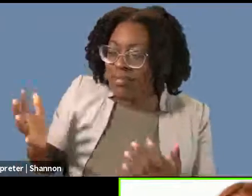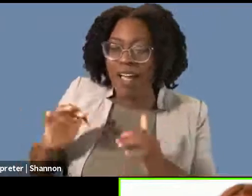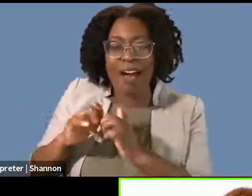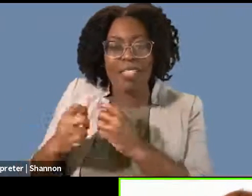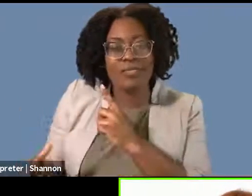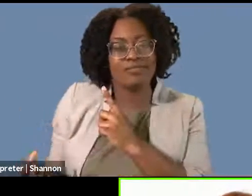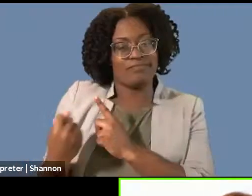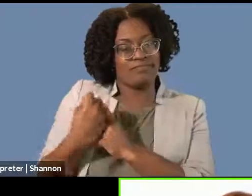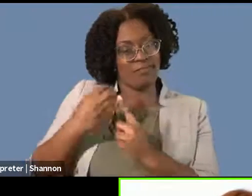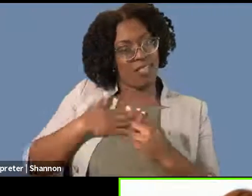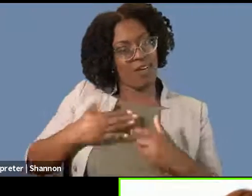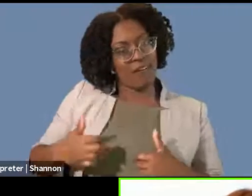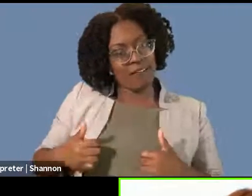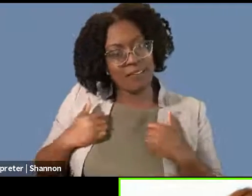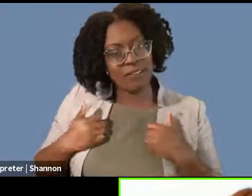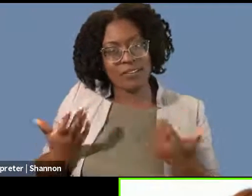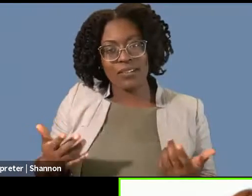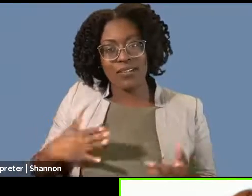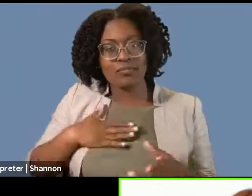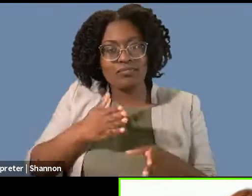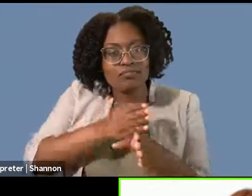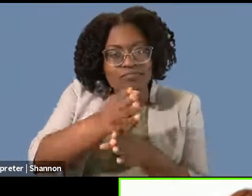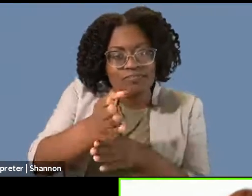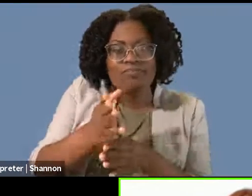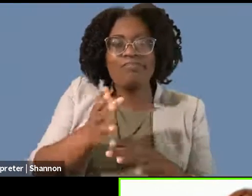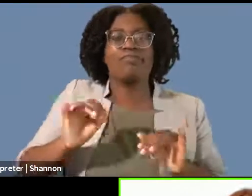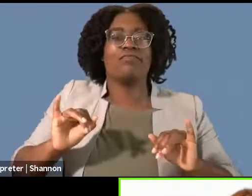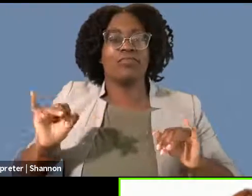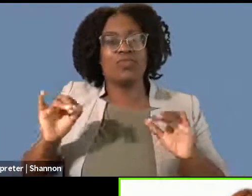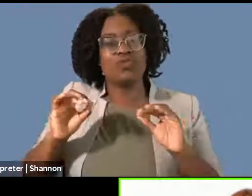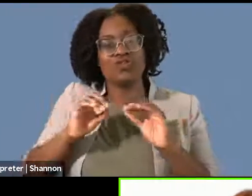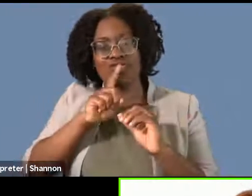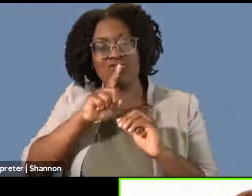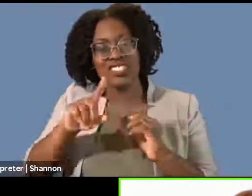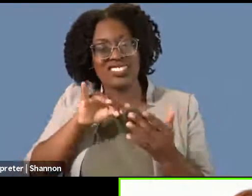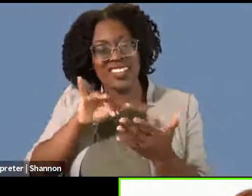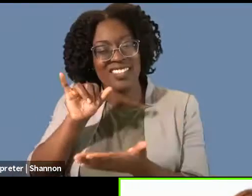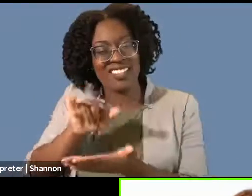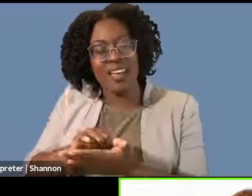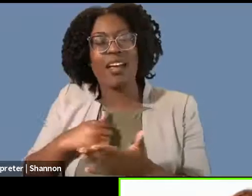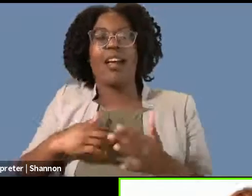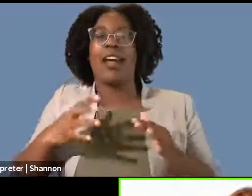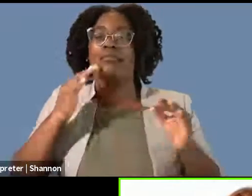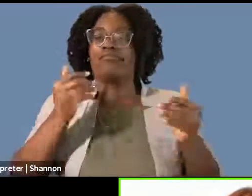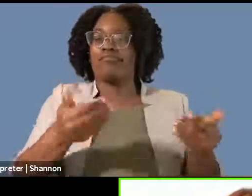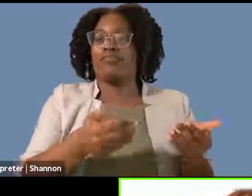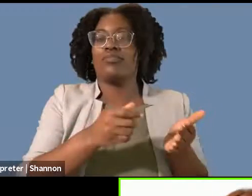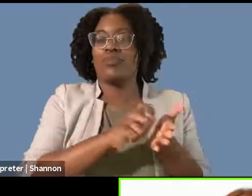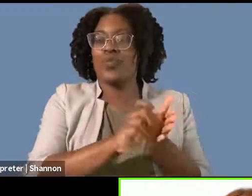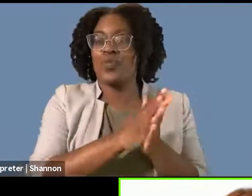Awesome. Well, let's start at the beginning. First, I don't think we said the name of your